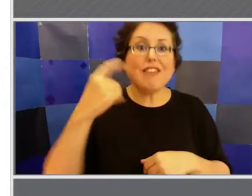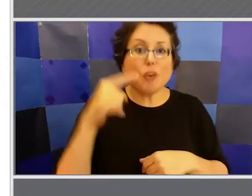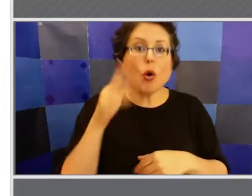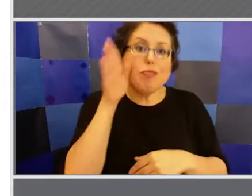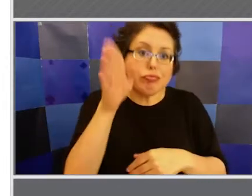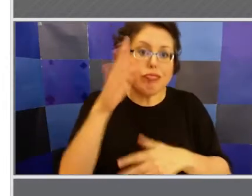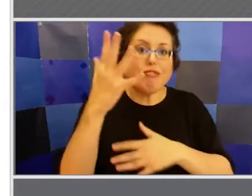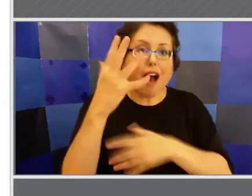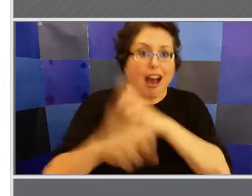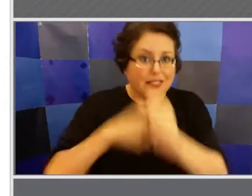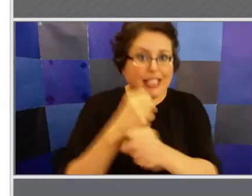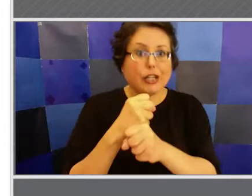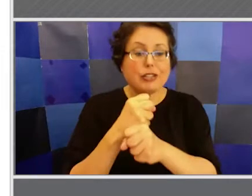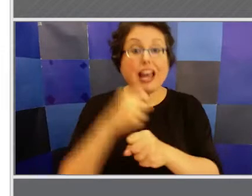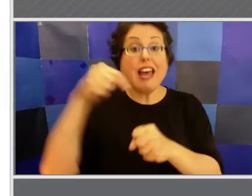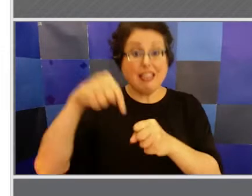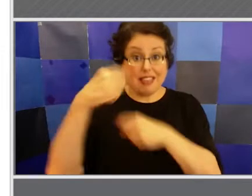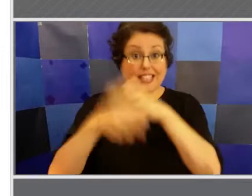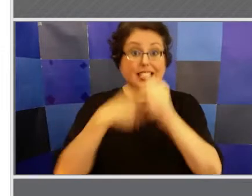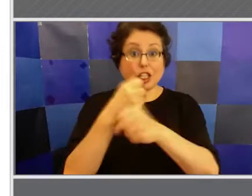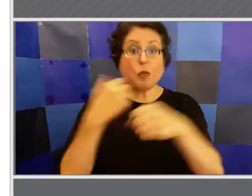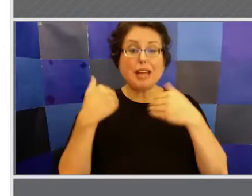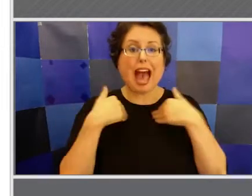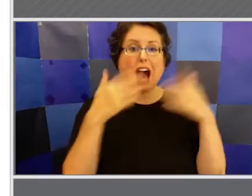So, this year we're having a series of meetings, discussing the 2022 capital project.